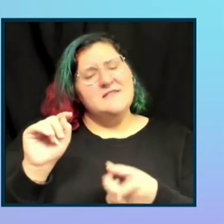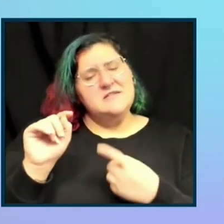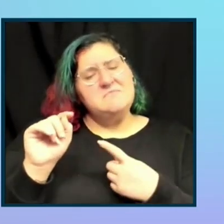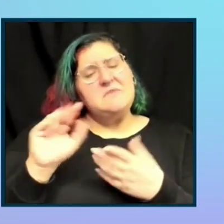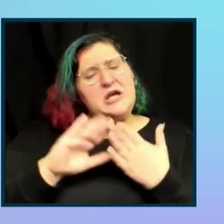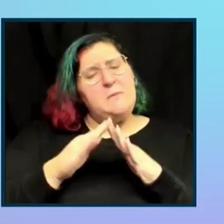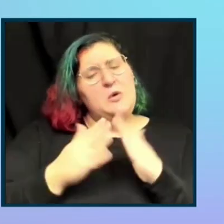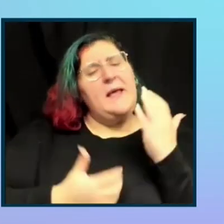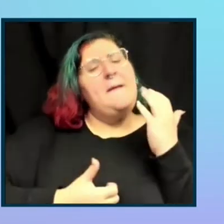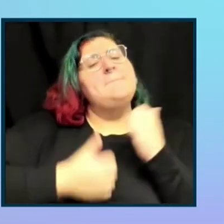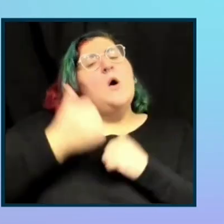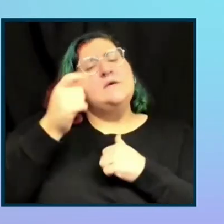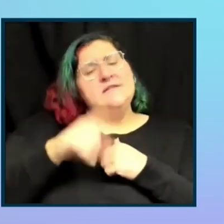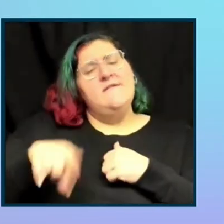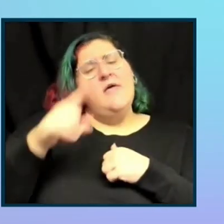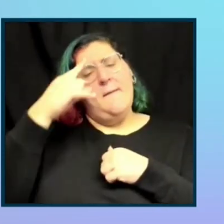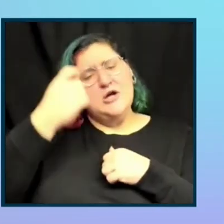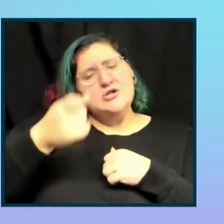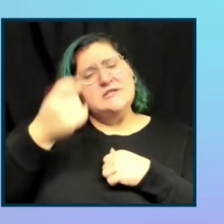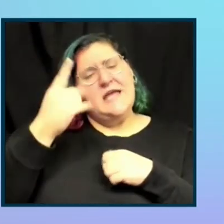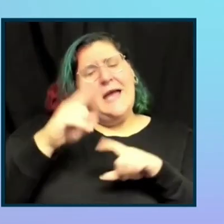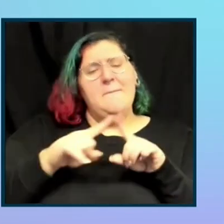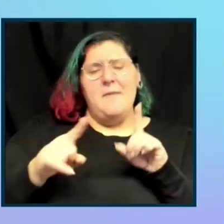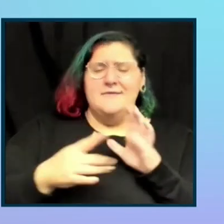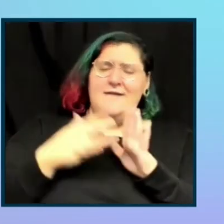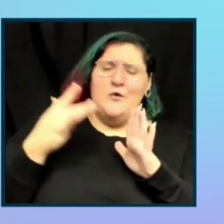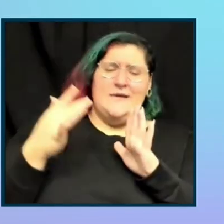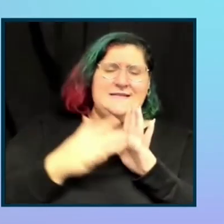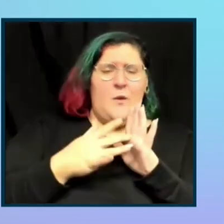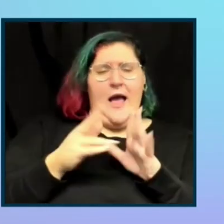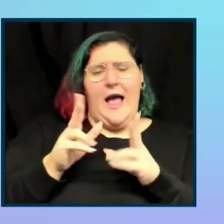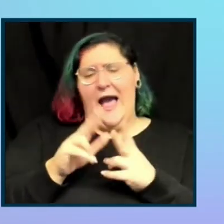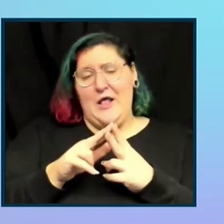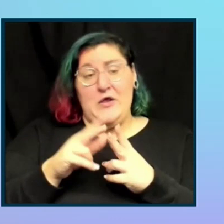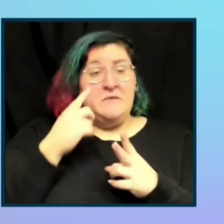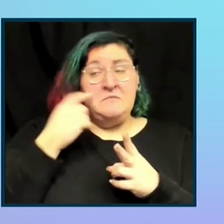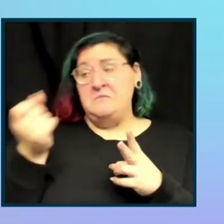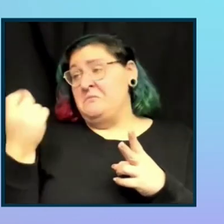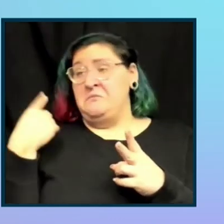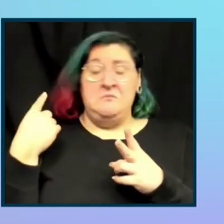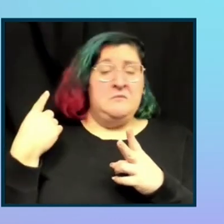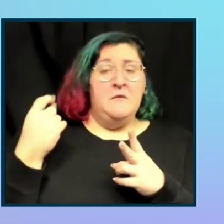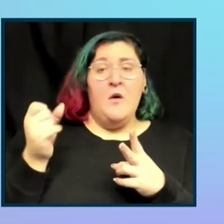I've seen a few posts where they either don't or you know, they may not seem to.